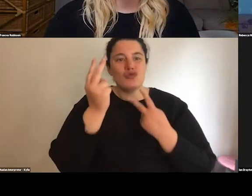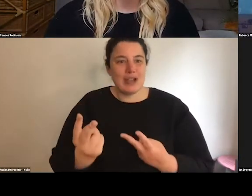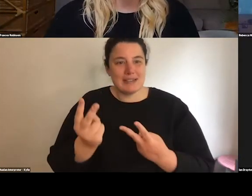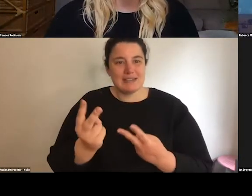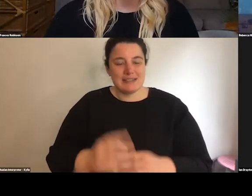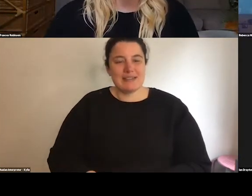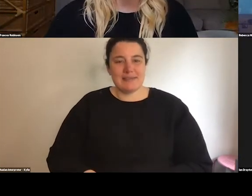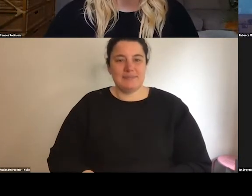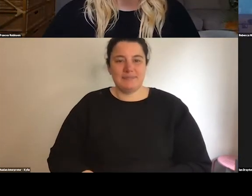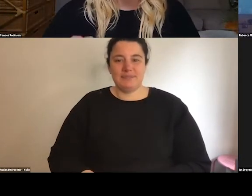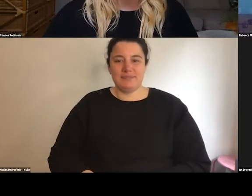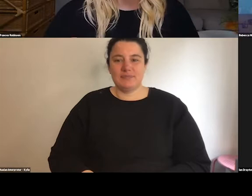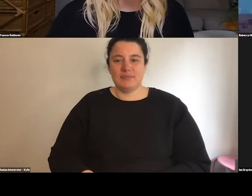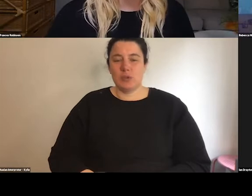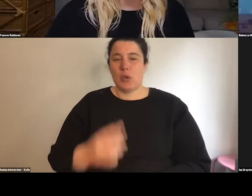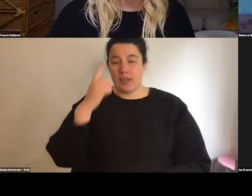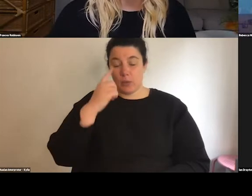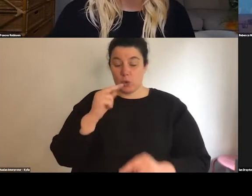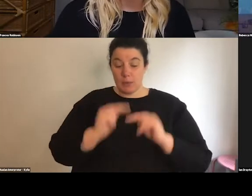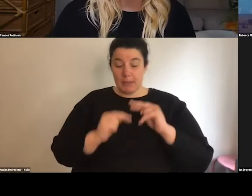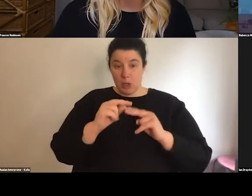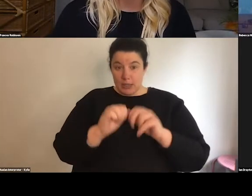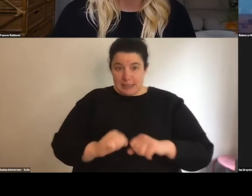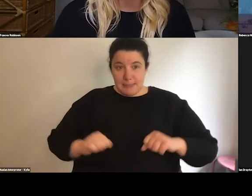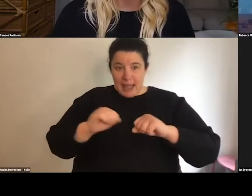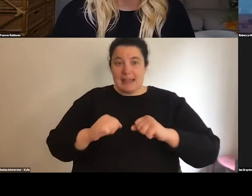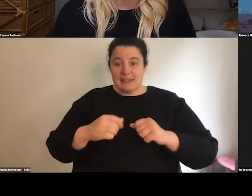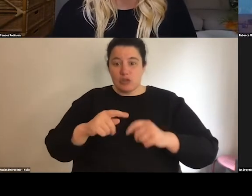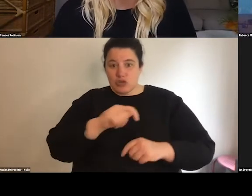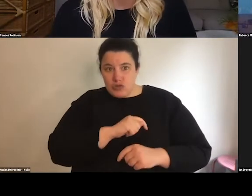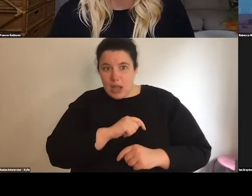So I think it's only once you've built that space and trust and time has been opened up that we can really take the time